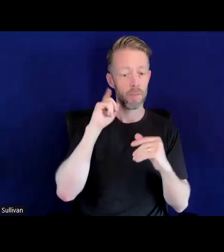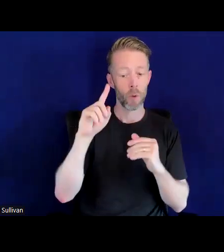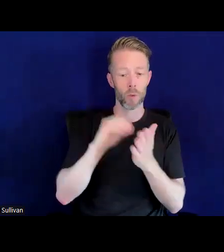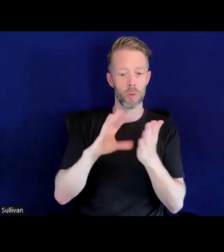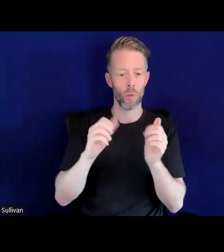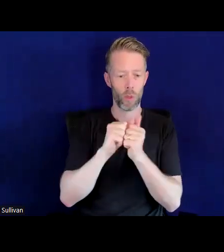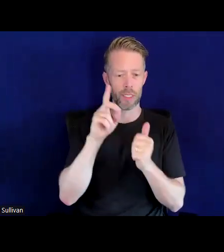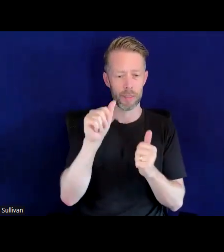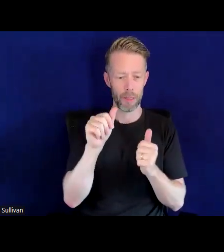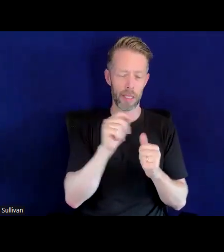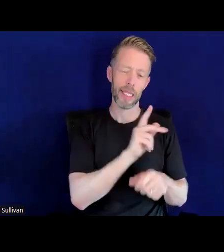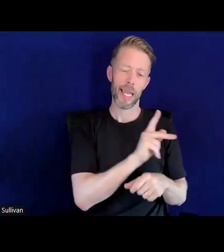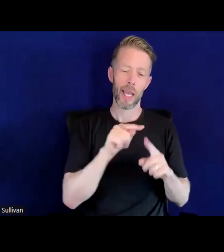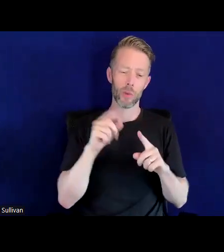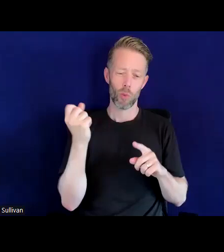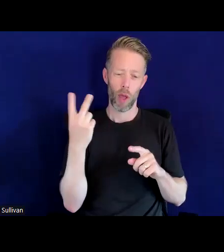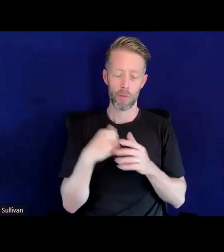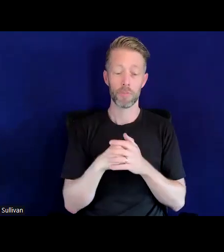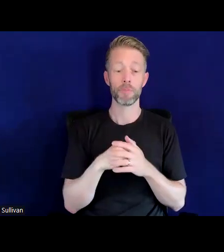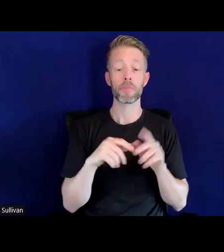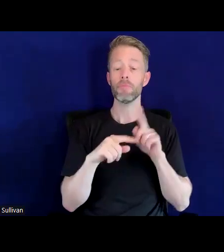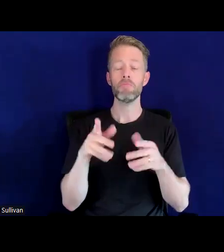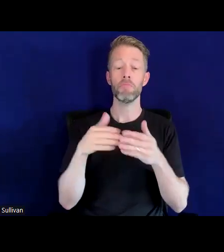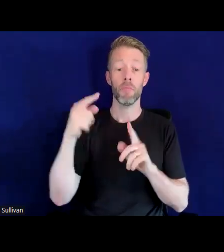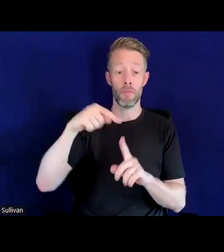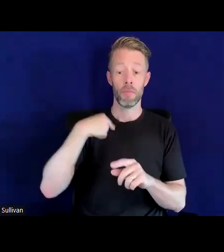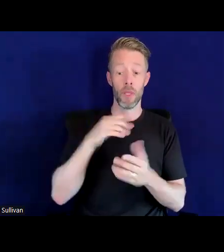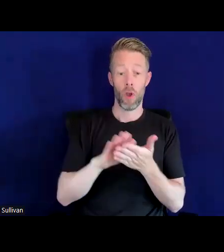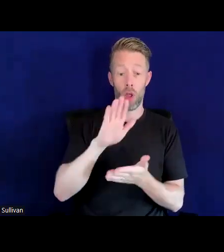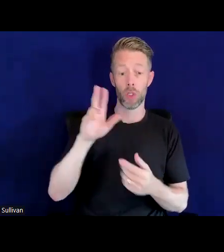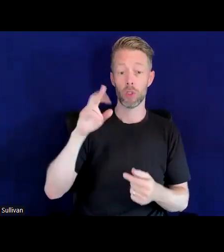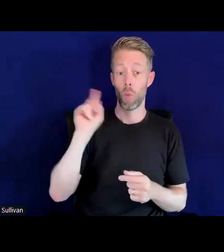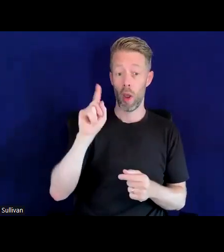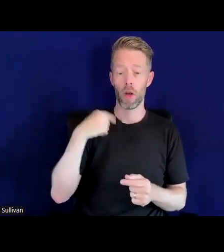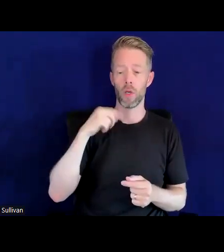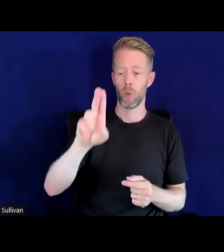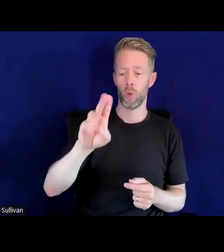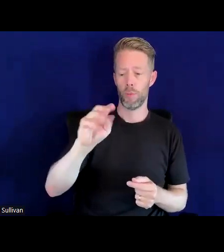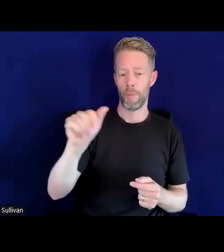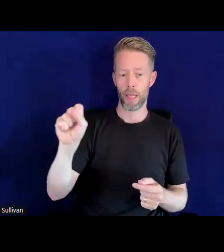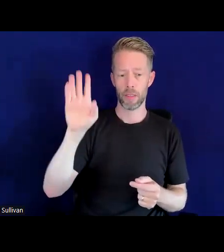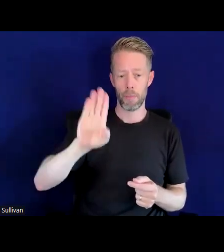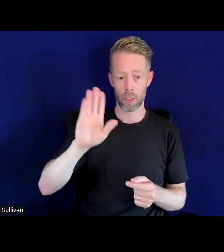in K-12, but when I went to college, I went to UMASS Boston. I took advantage of the